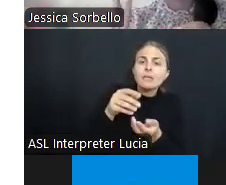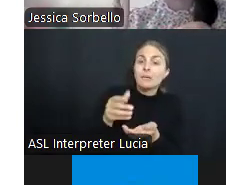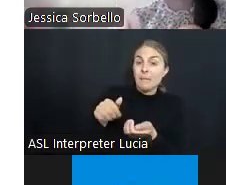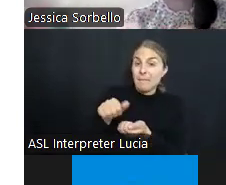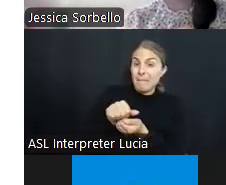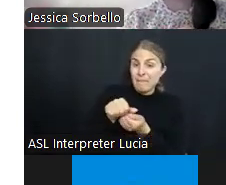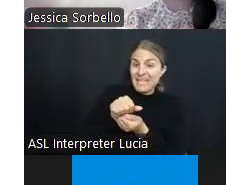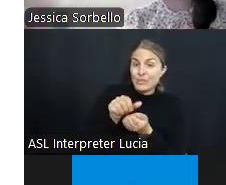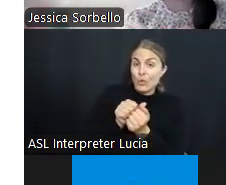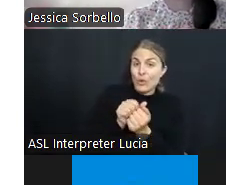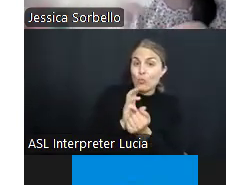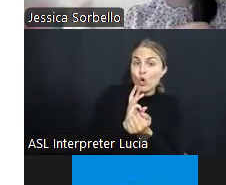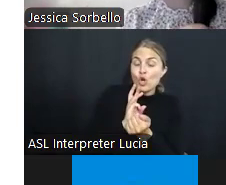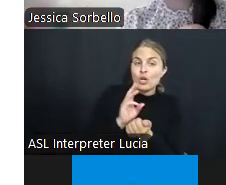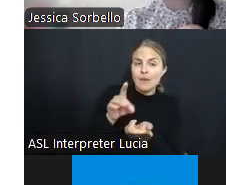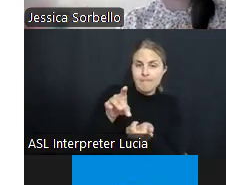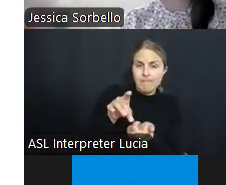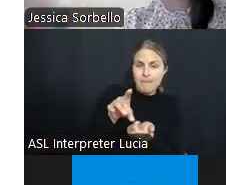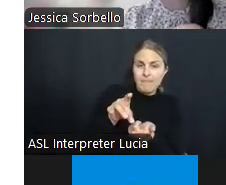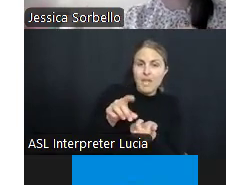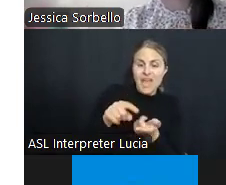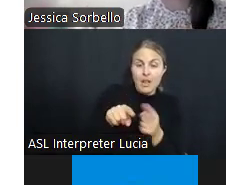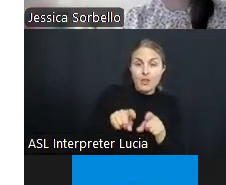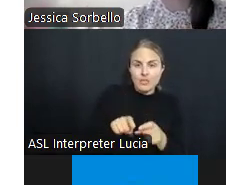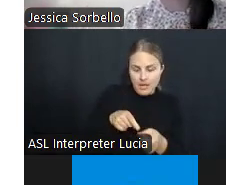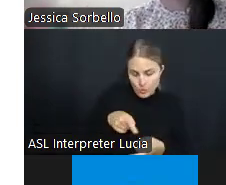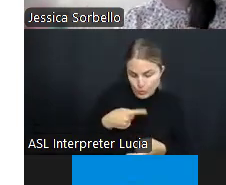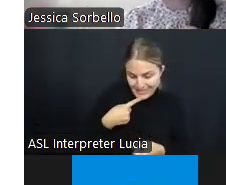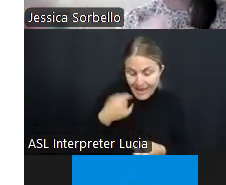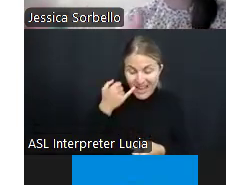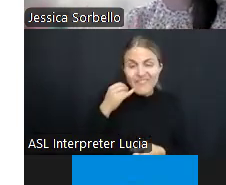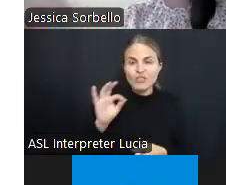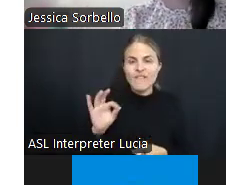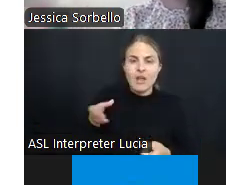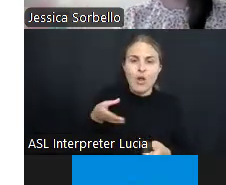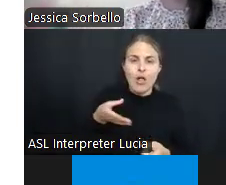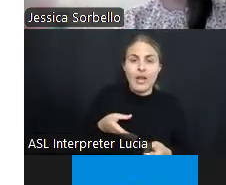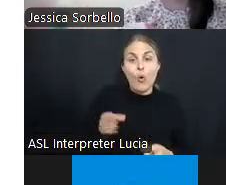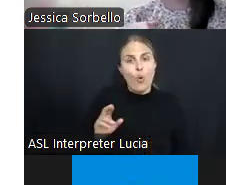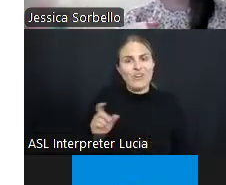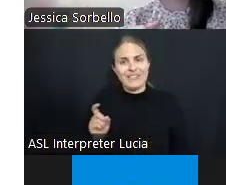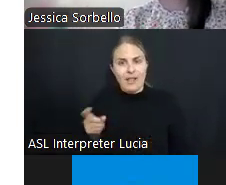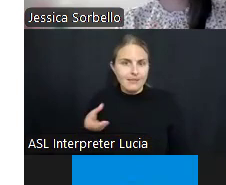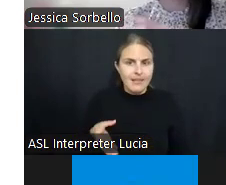there is fentanyl present. For those of you that have not heard of it. It is